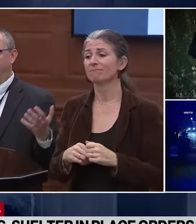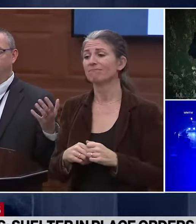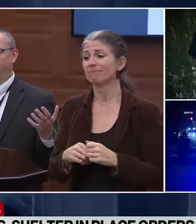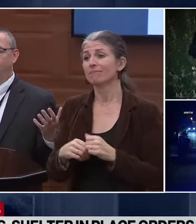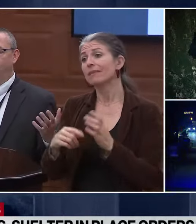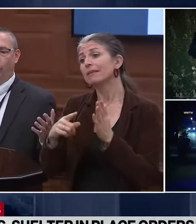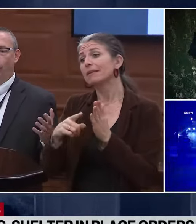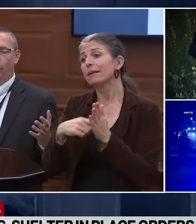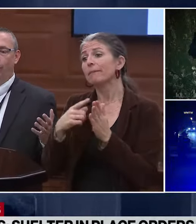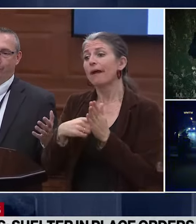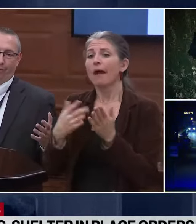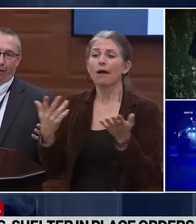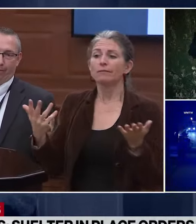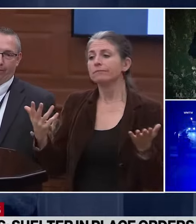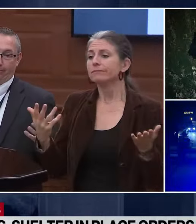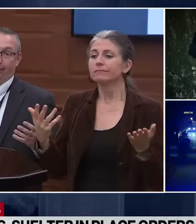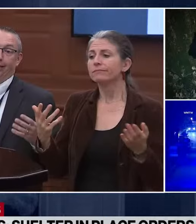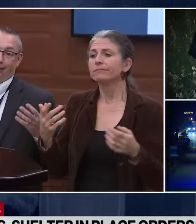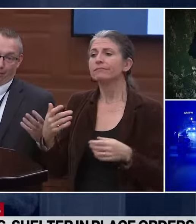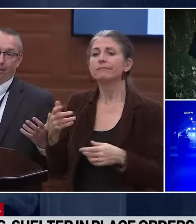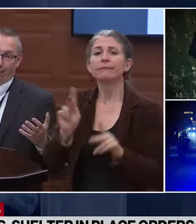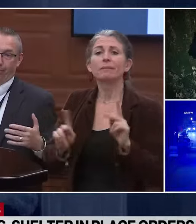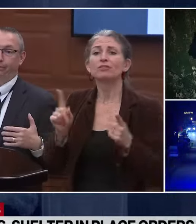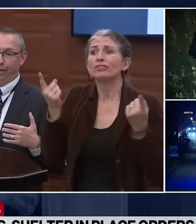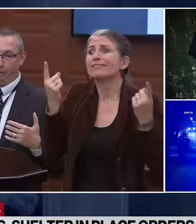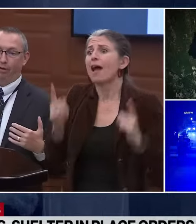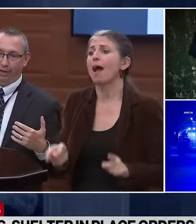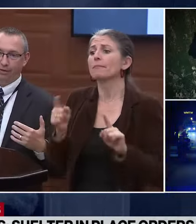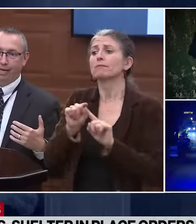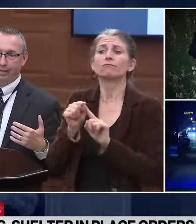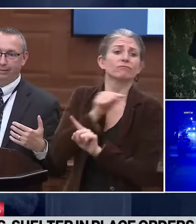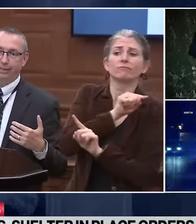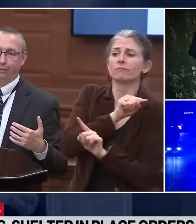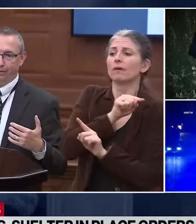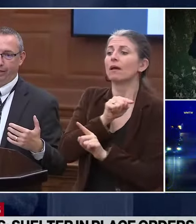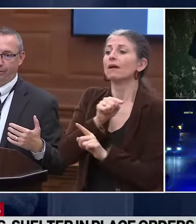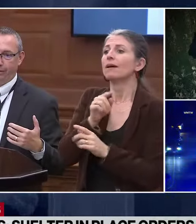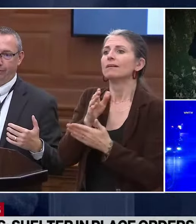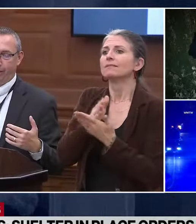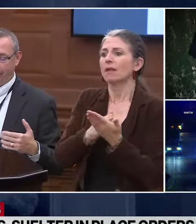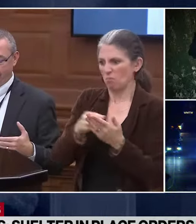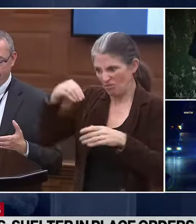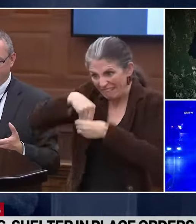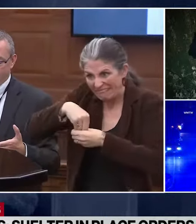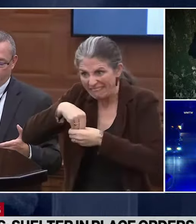OFFICER'S RESPONSE. AND THAT'S NOT FROM A POLICE STANDPOINT. SOMETIMES YOU GOT MONTHS WHERE